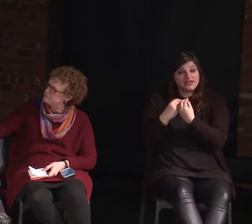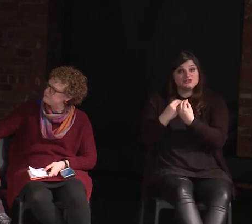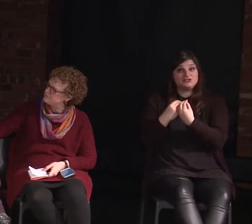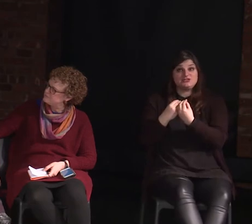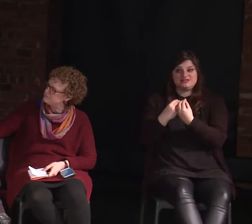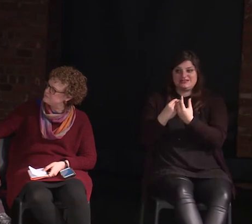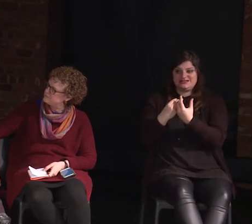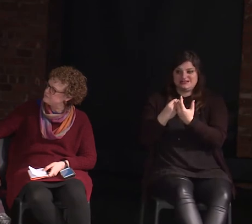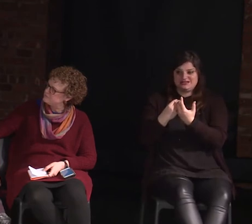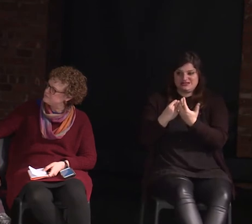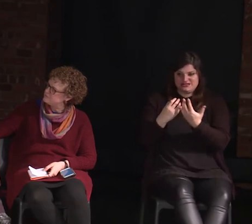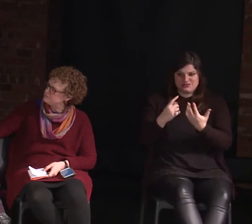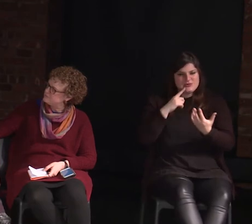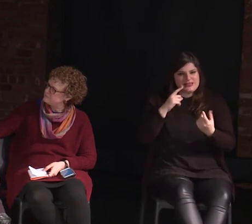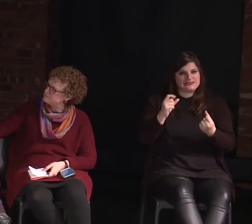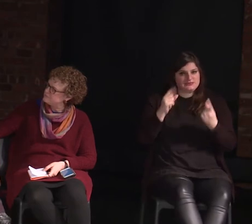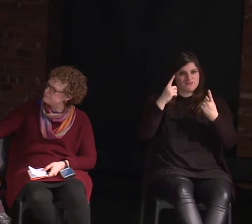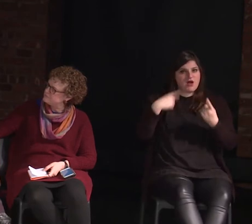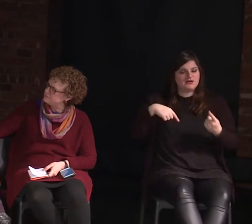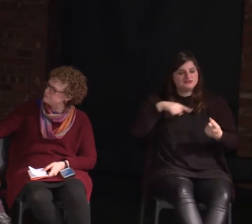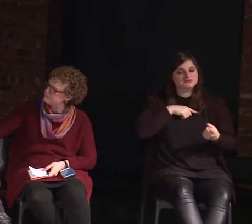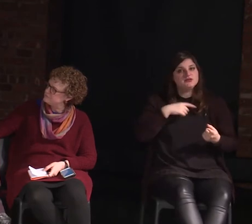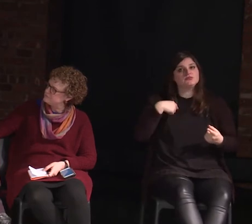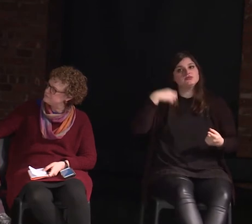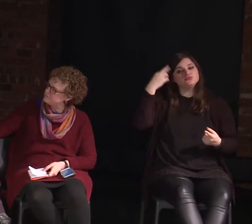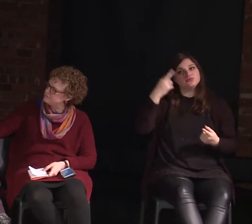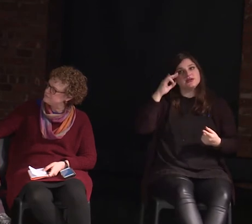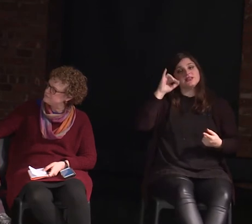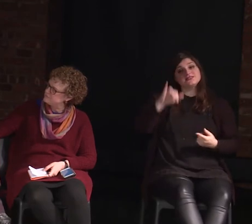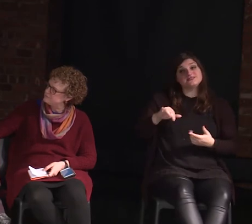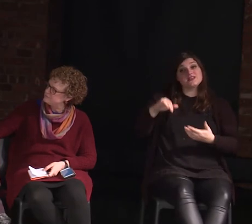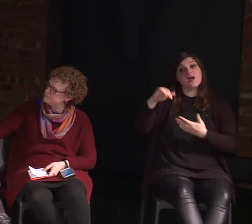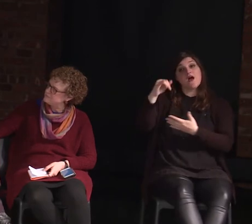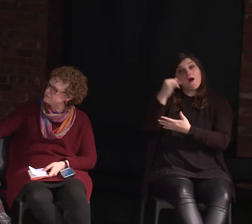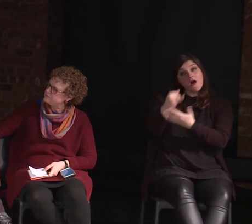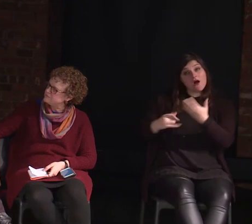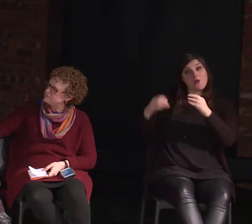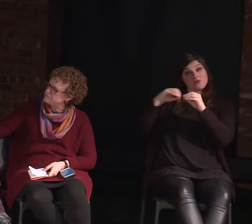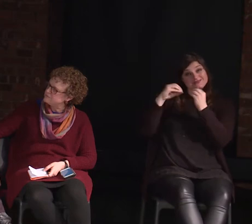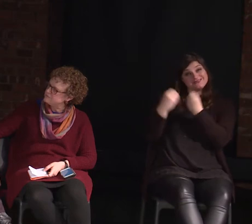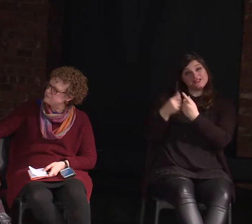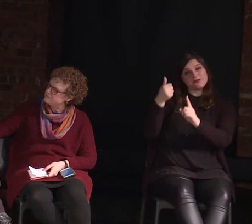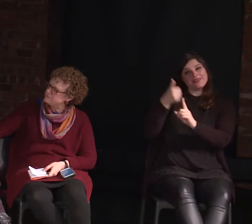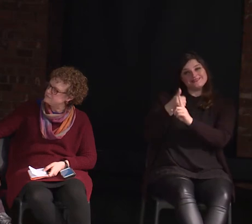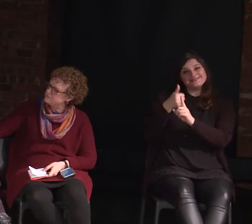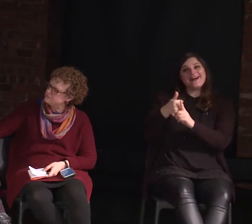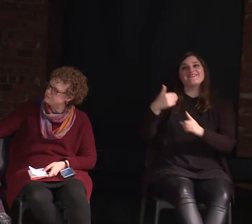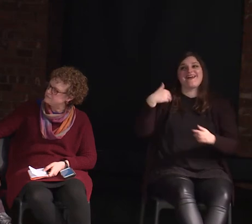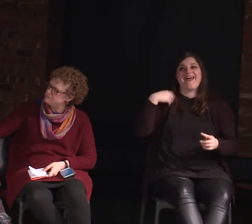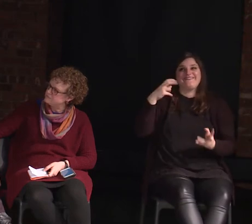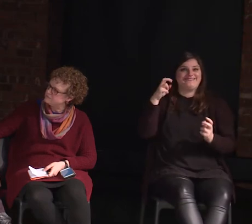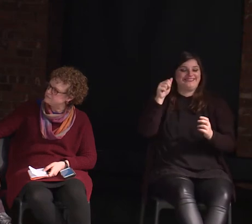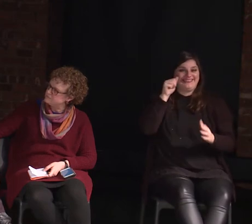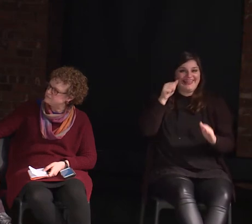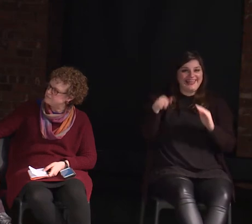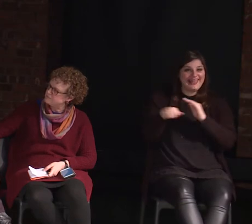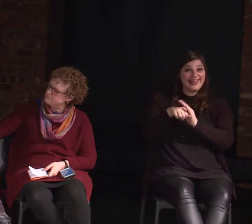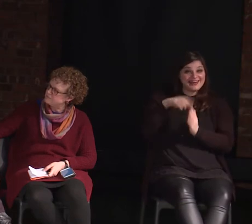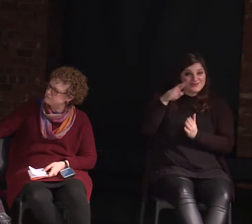of these arts organizations as almost like community centers in their areas.